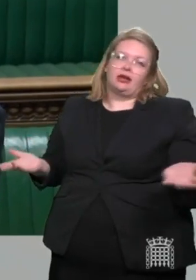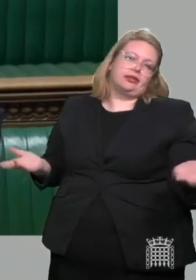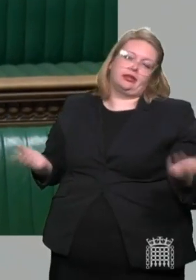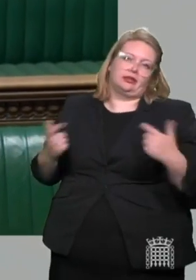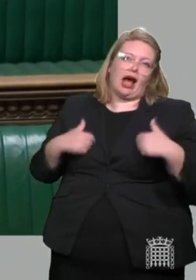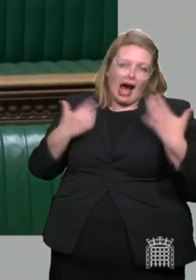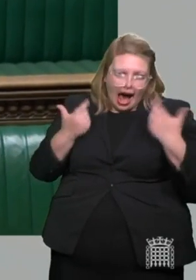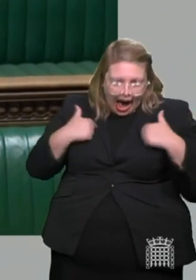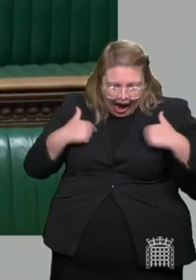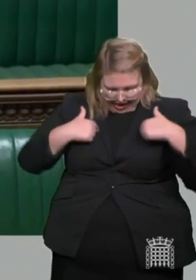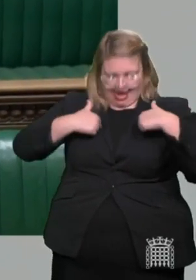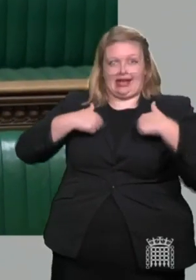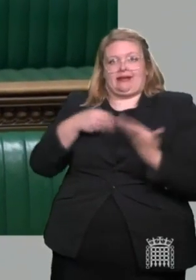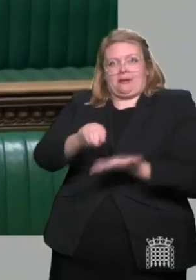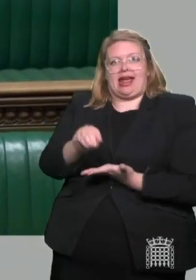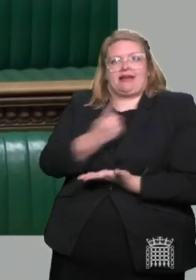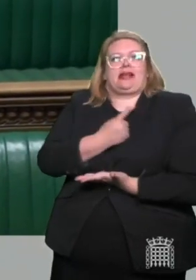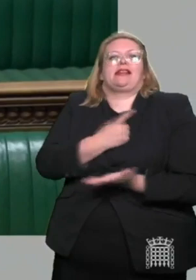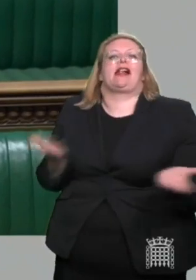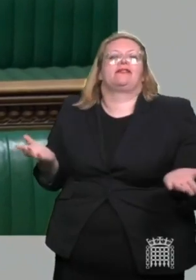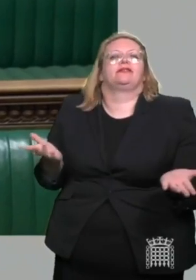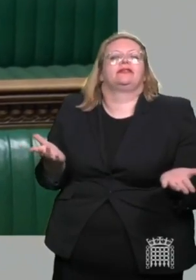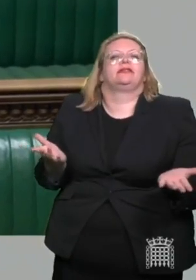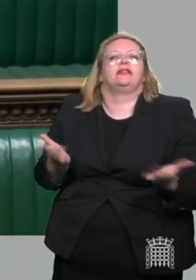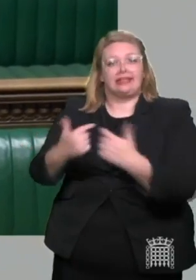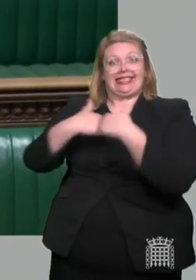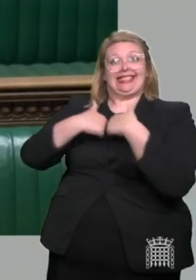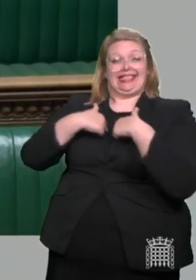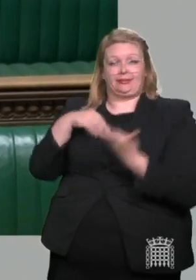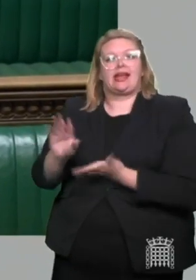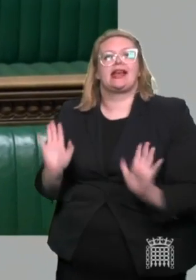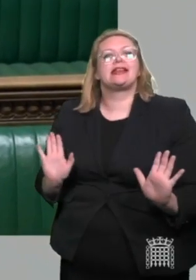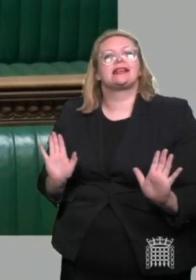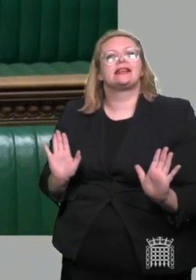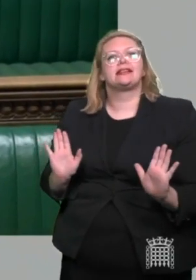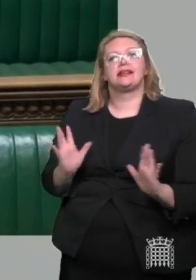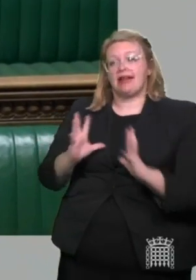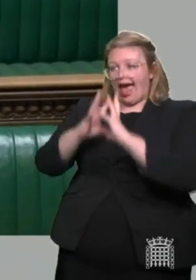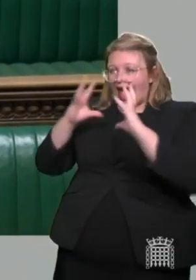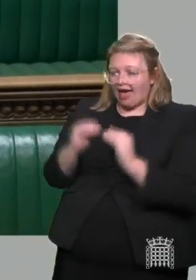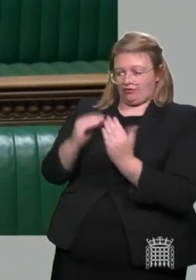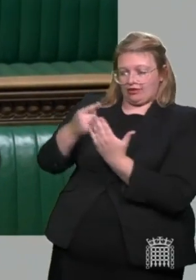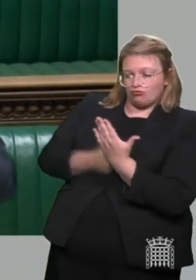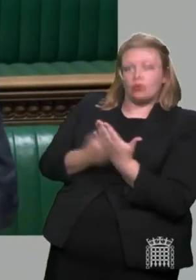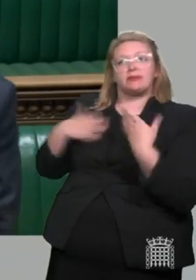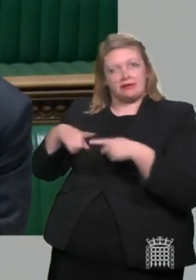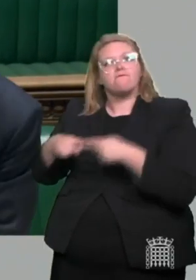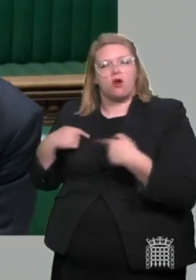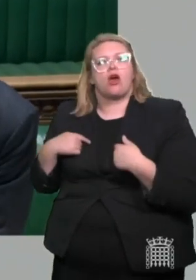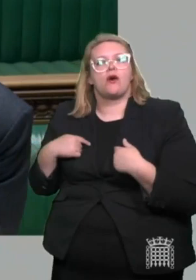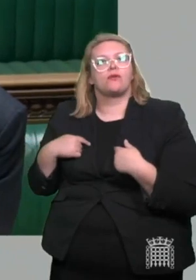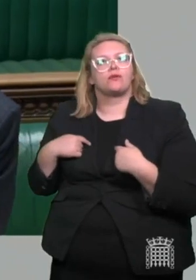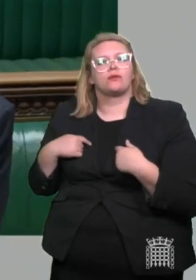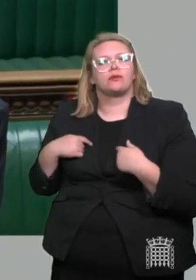the costs. I have met the requirements that I have been obliged to meet in full. When it comes to the